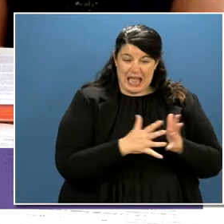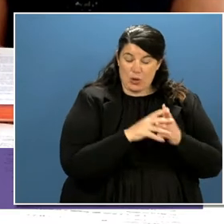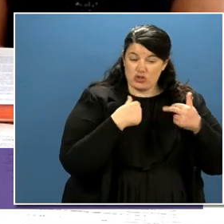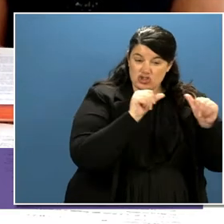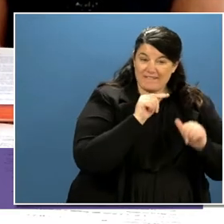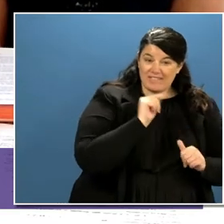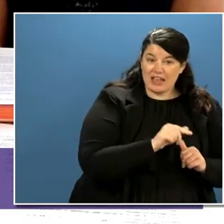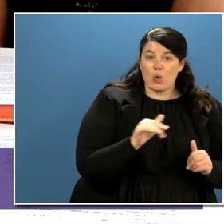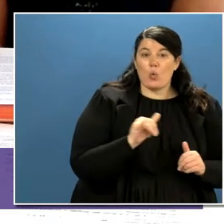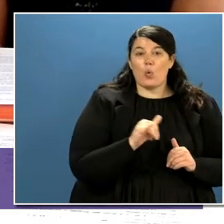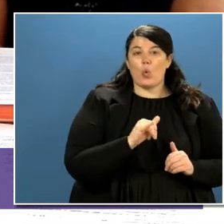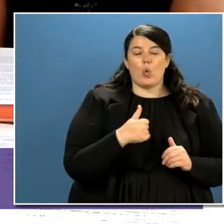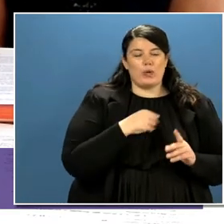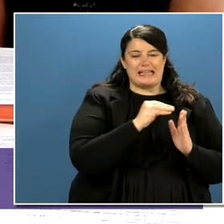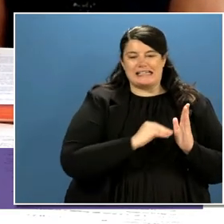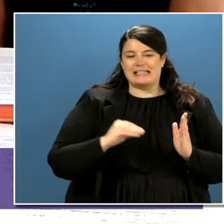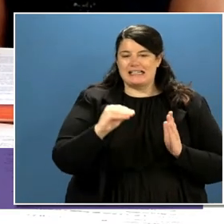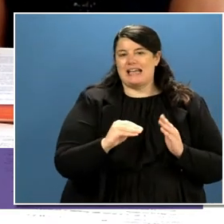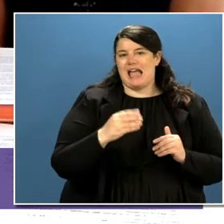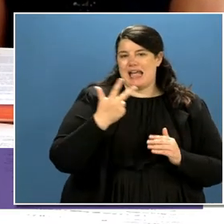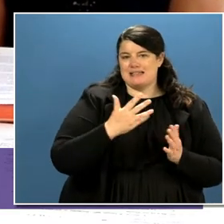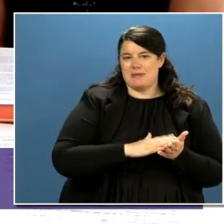a 1.5-year goal", compared to just ignoring it.